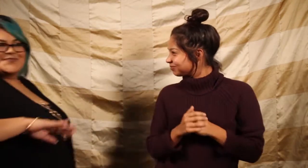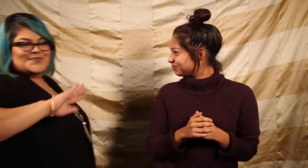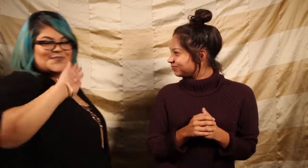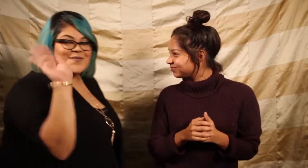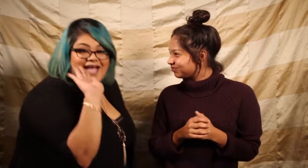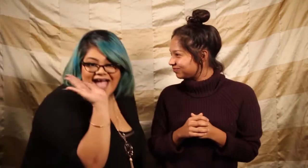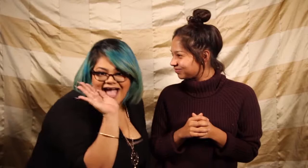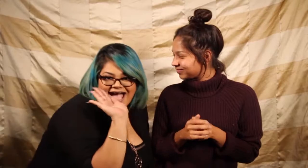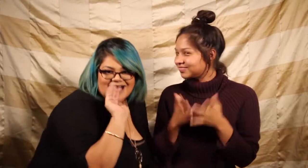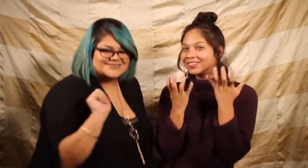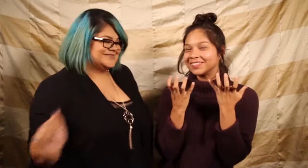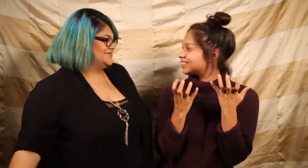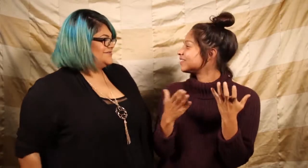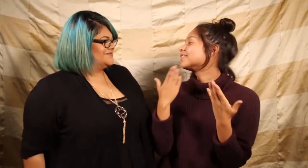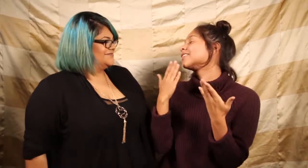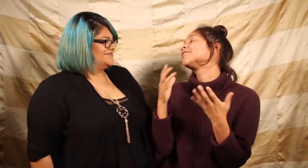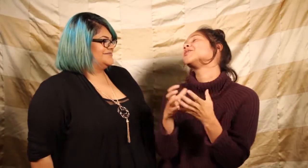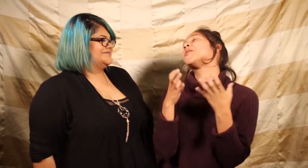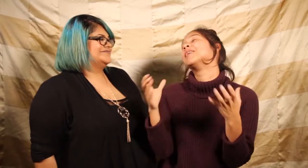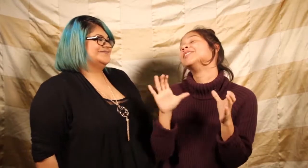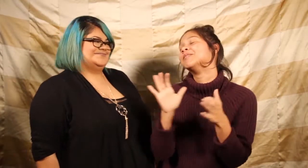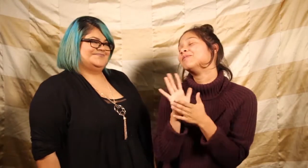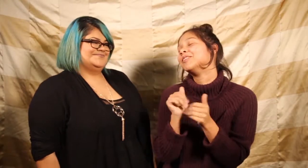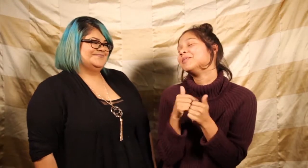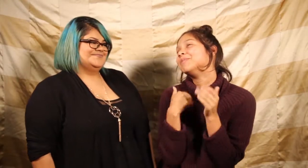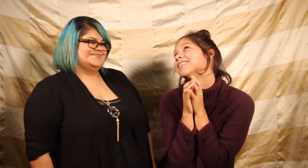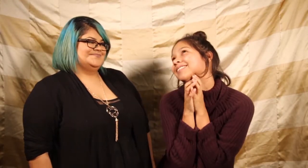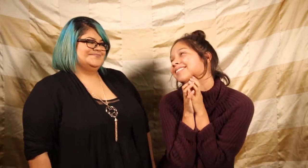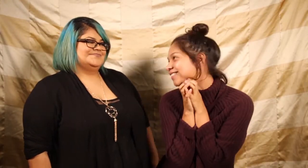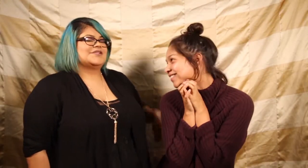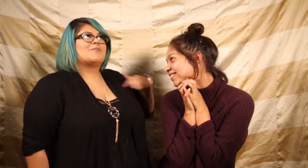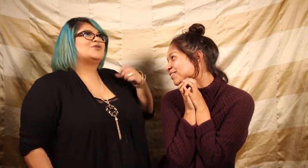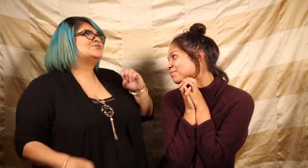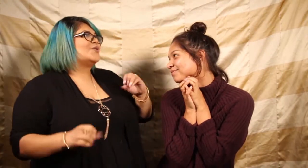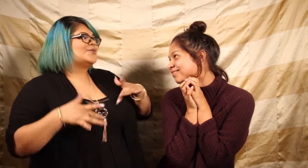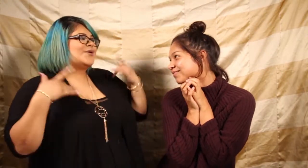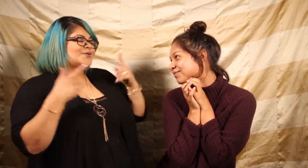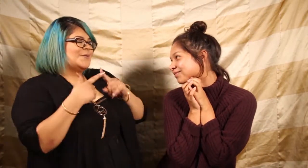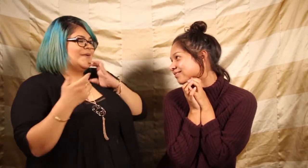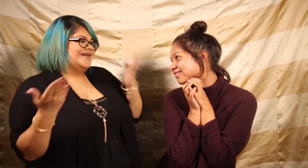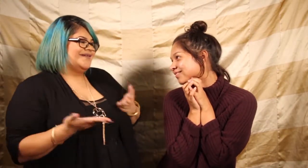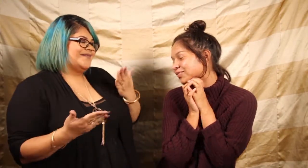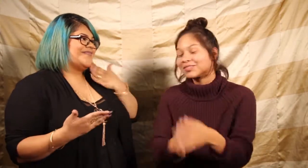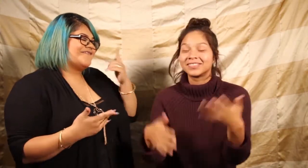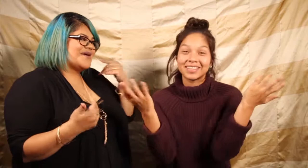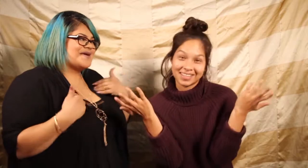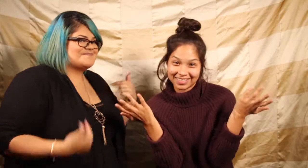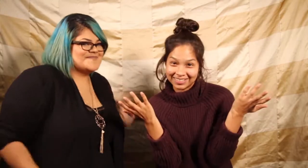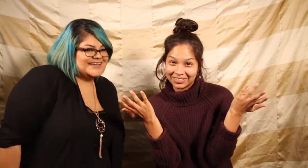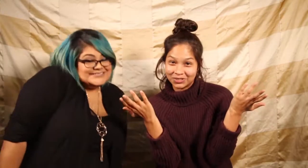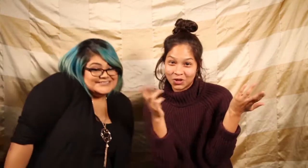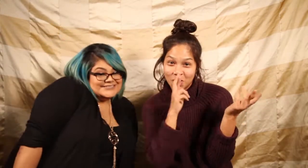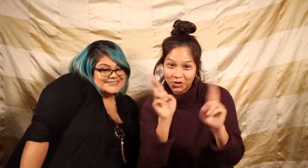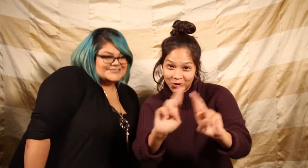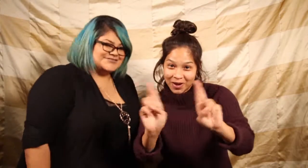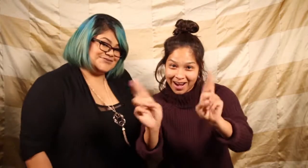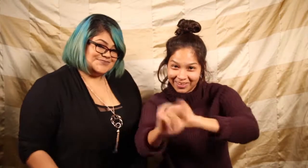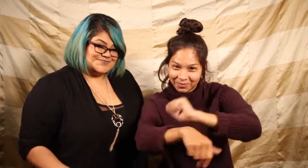HI!!! Thank you so much to do this video with me i am so thilled to be here! Thank you for having me So are you all ready???